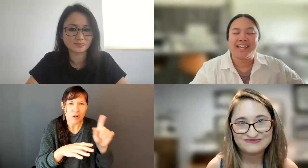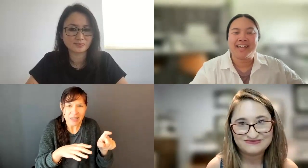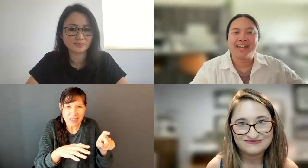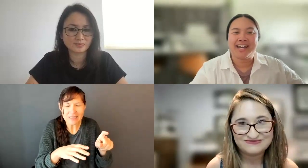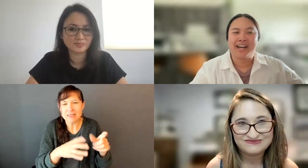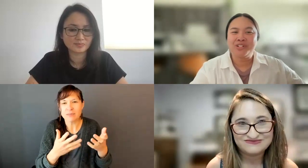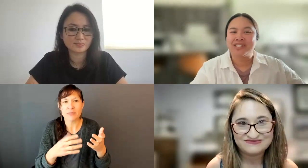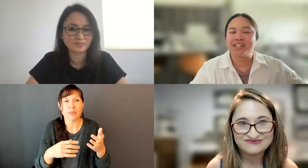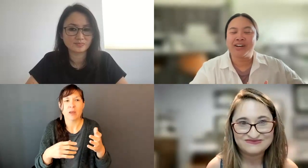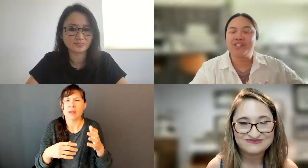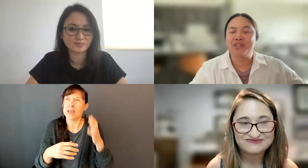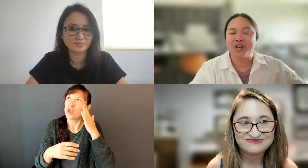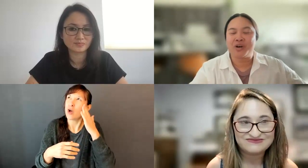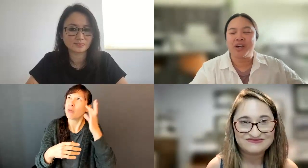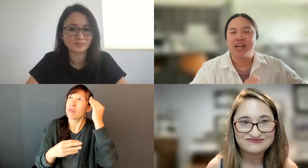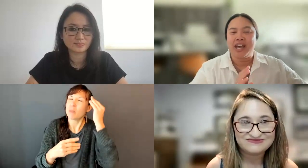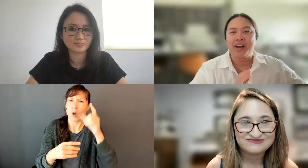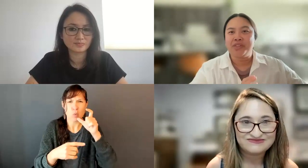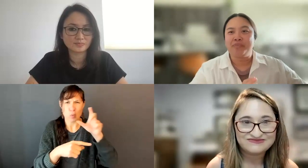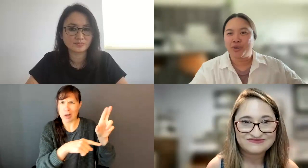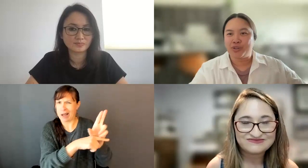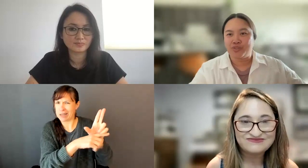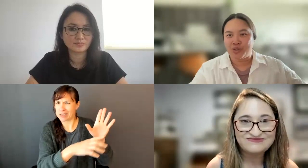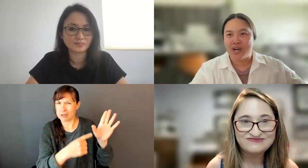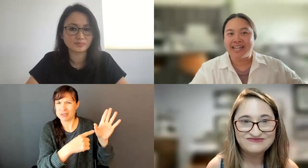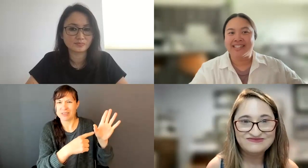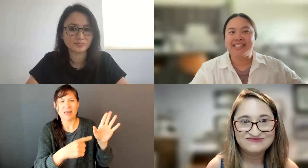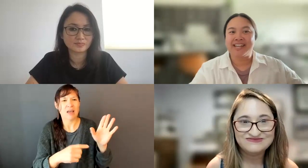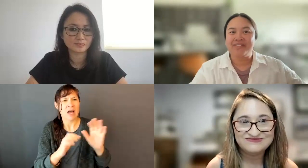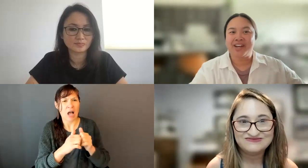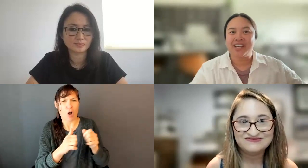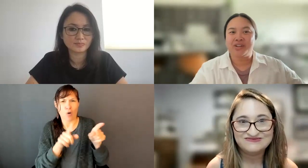and I would just love to know how the both of you identified